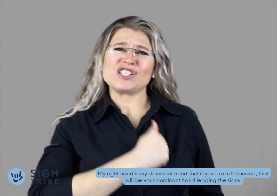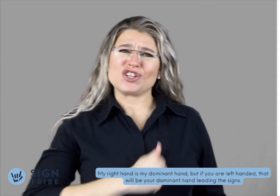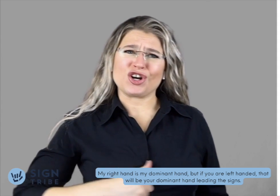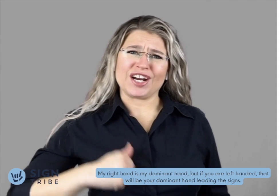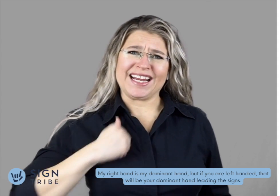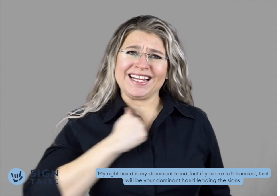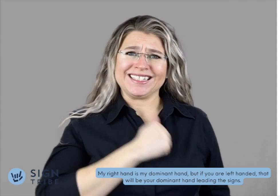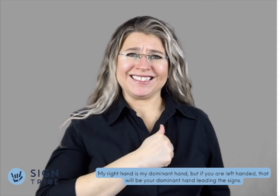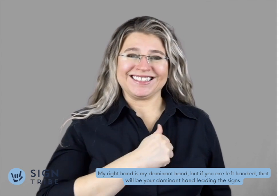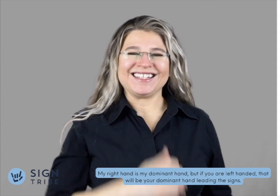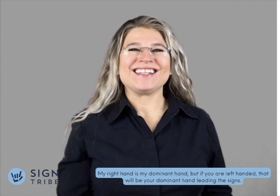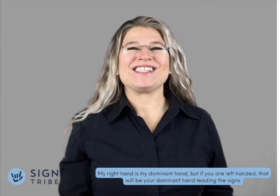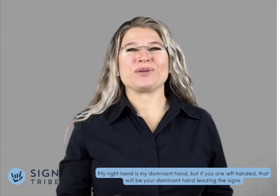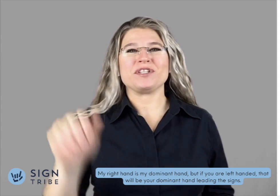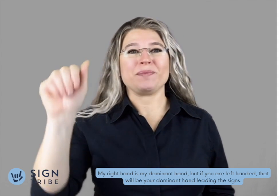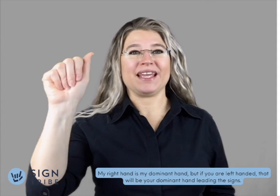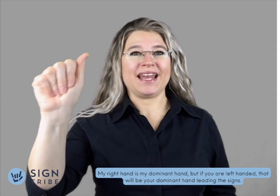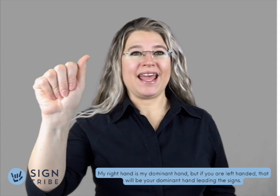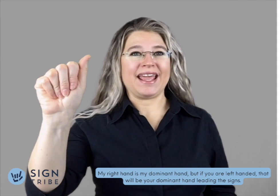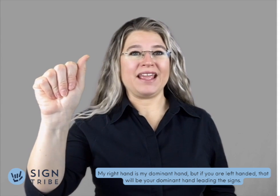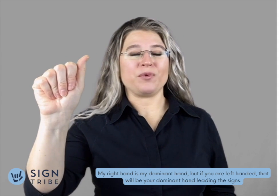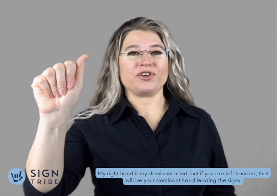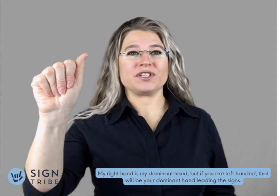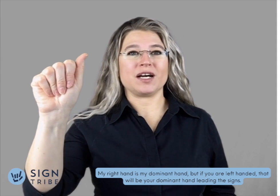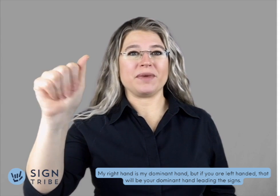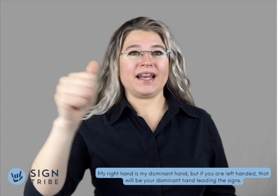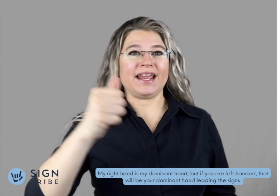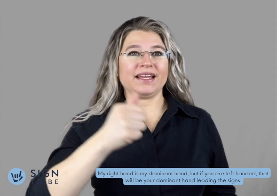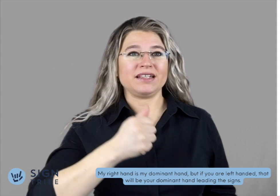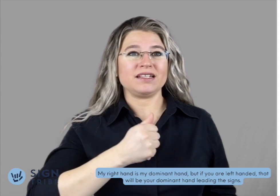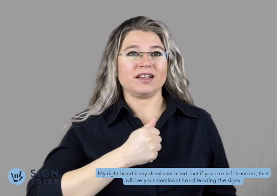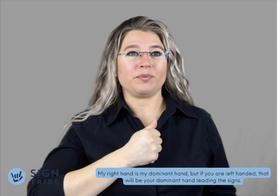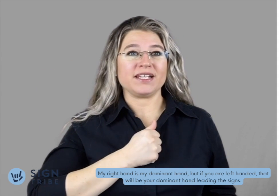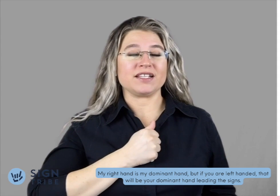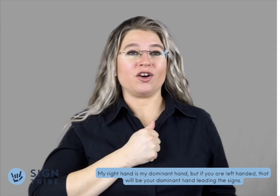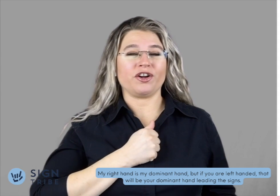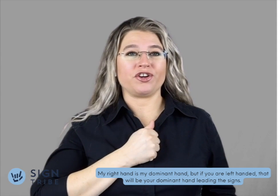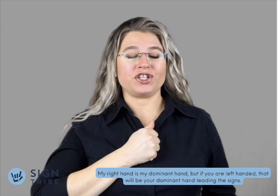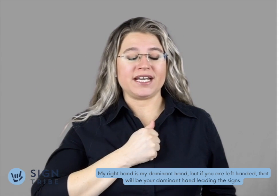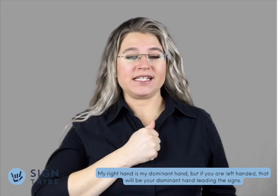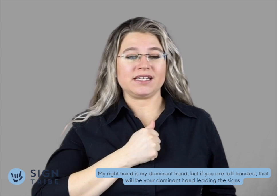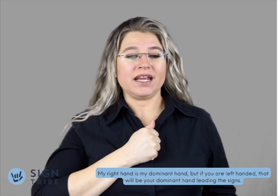Sorry. So you're going to make an A with your dominant hand, place it on your chest,